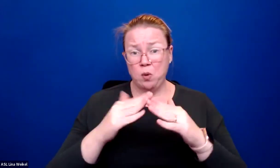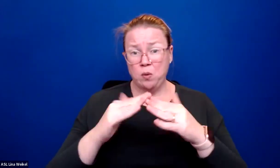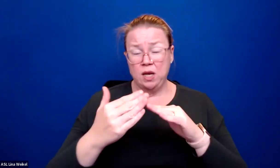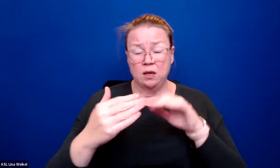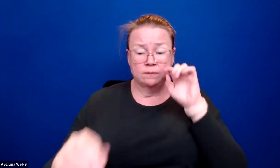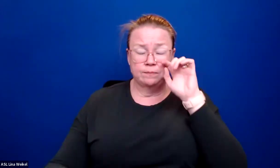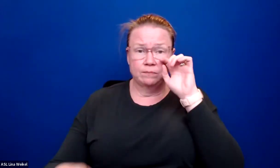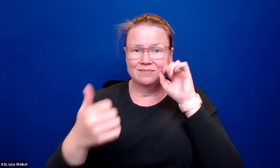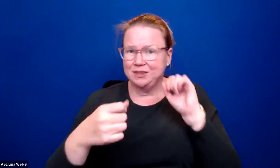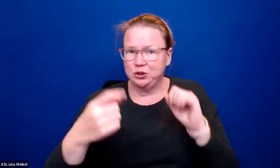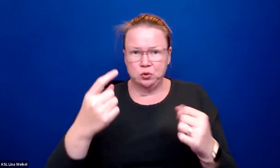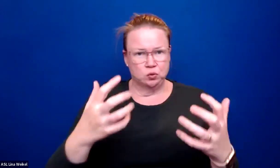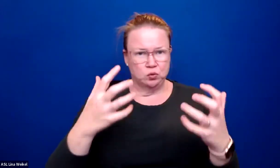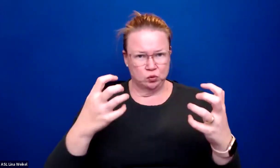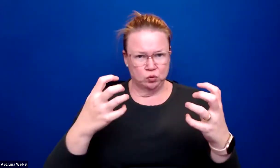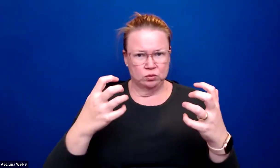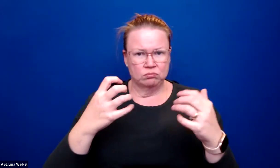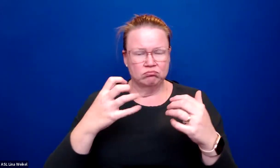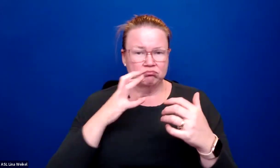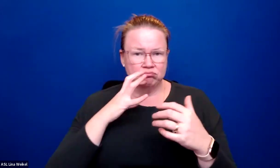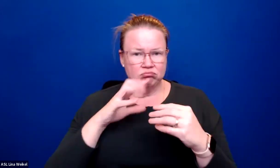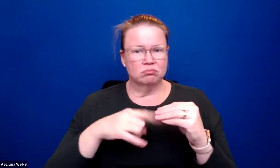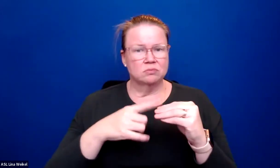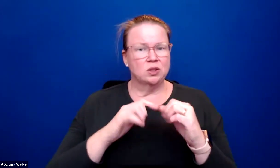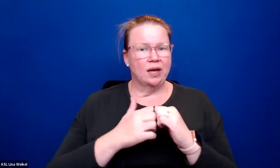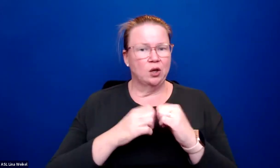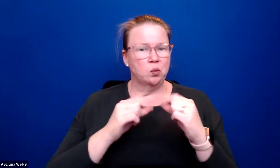Elissa w/ APRIL: Anyone want to tackle Elissa w/ APRIL: how to do that.